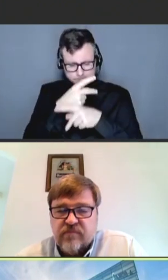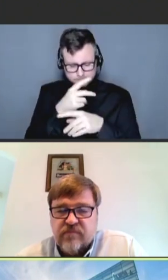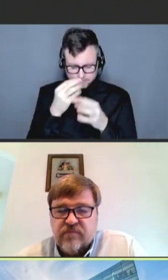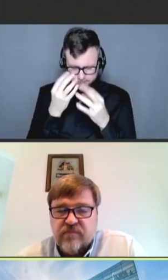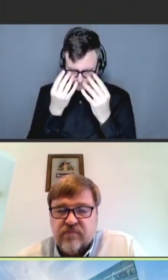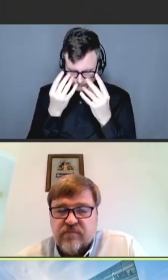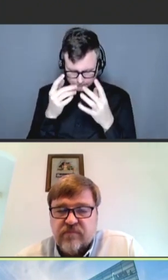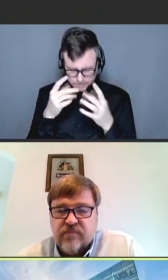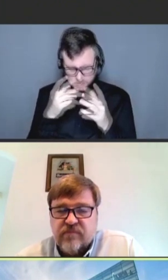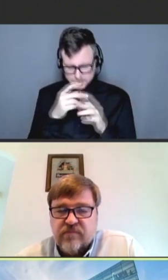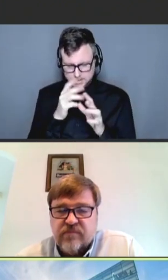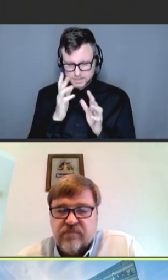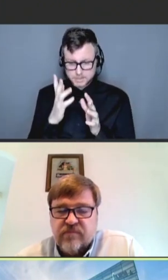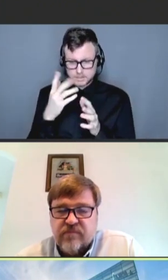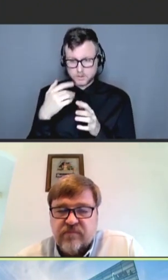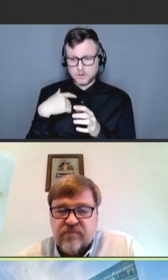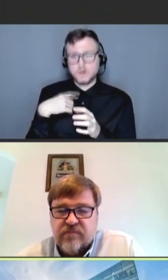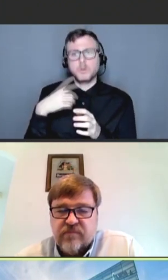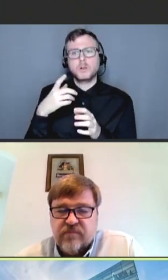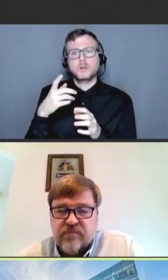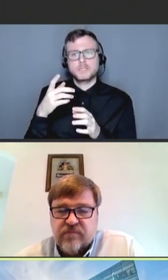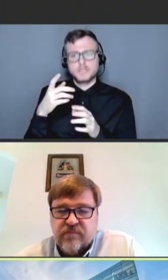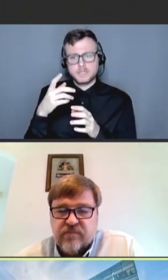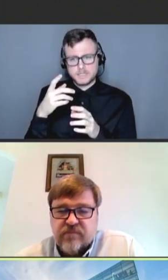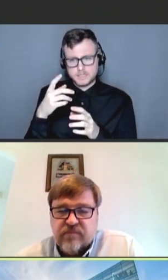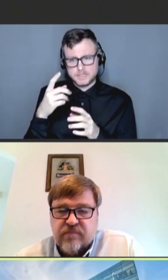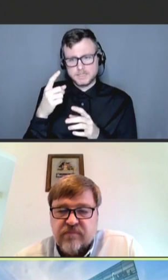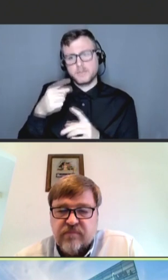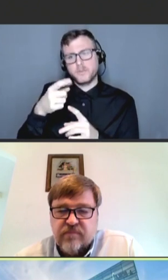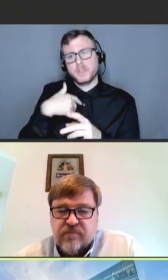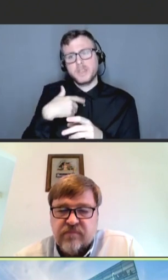informed by the really highway vaccine confidence report,